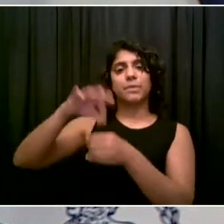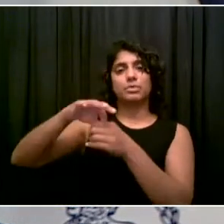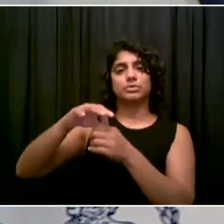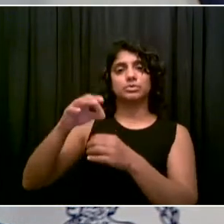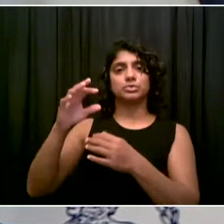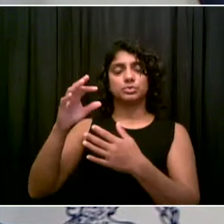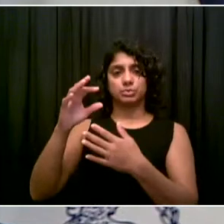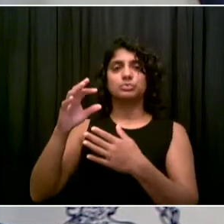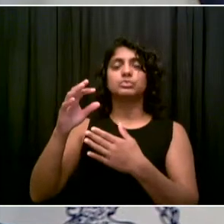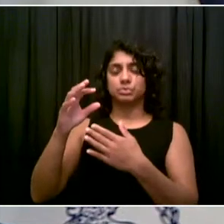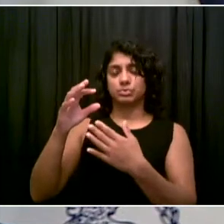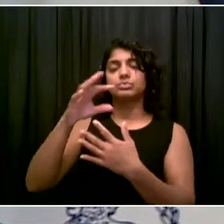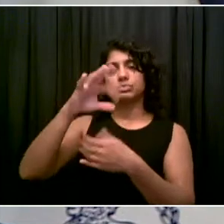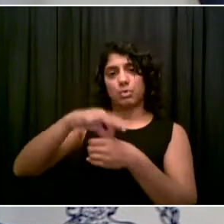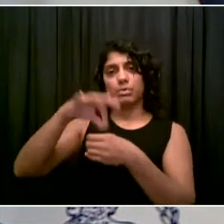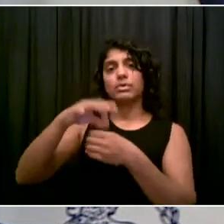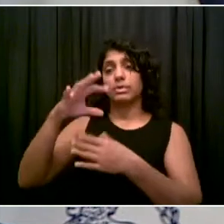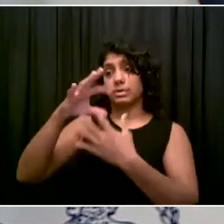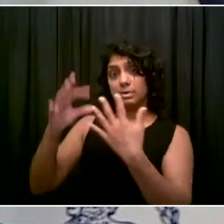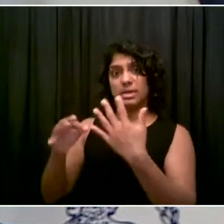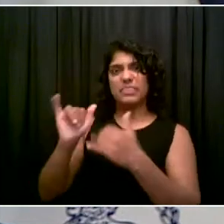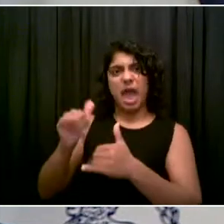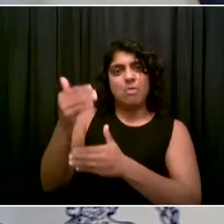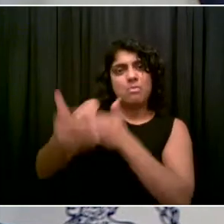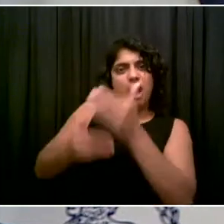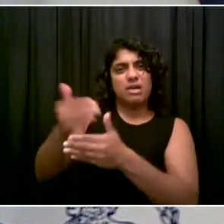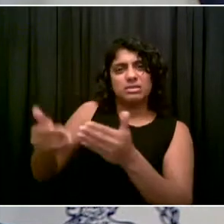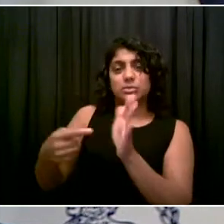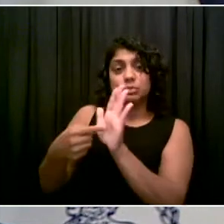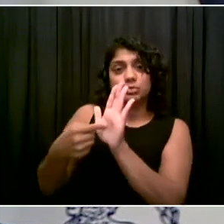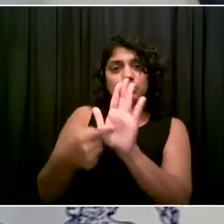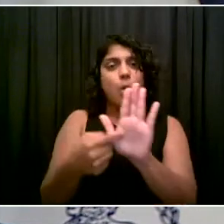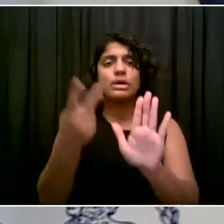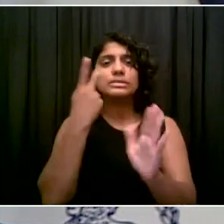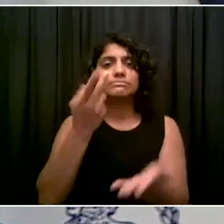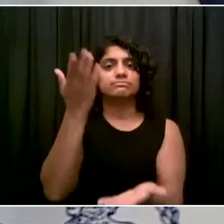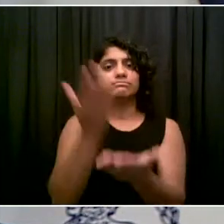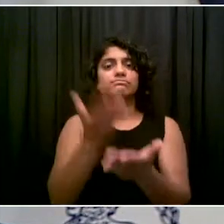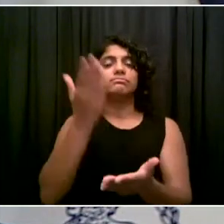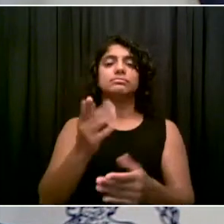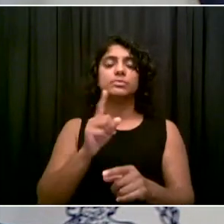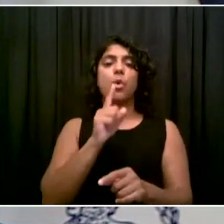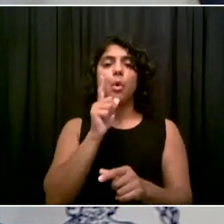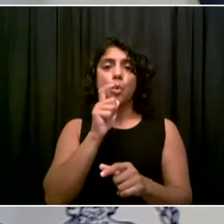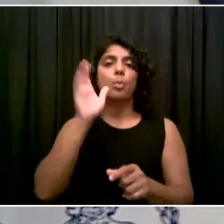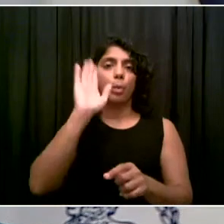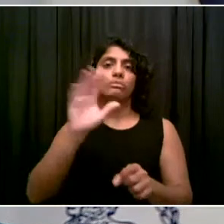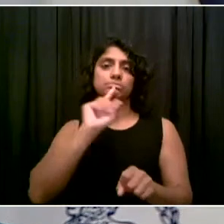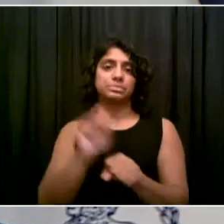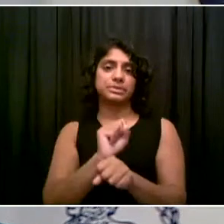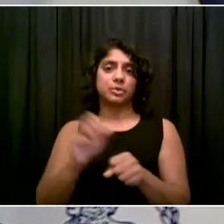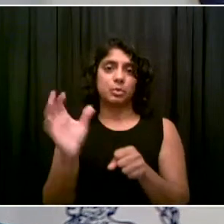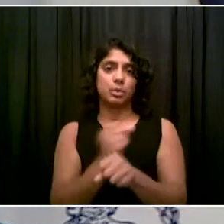DEFINITION HAVE A MANDATE AND OF GONE THROUGH A REALLY RIGORUOS SELECTION PROCESS AD N PVAREILD EOVER A LOT OF OTHER TALENTED CANDIDATES.